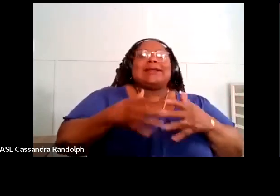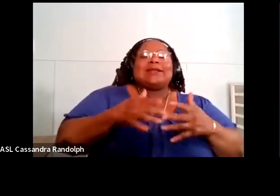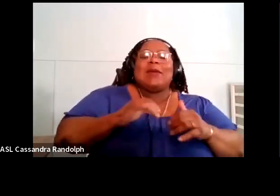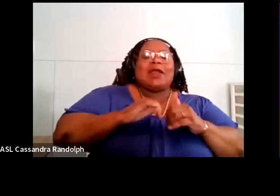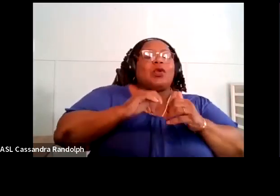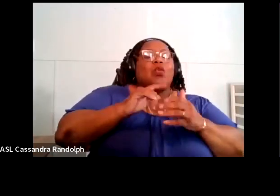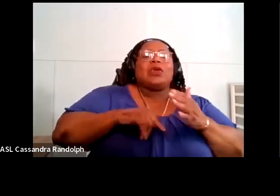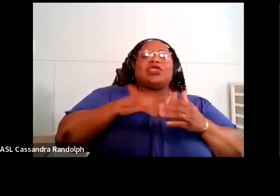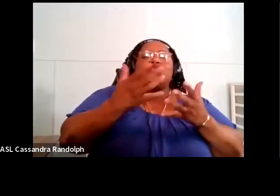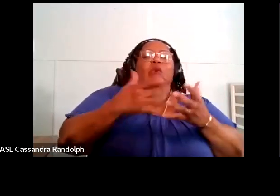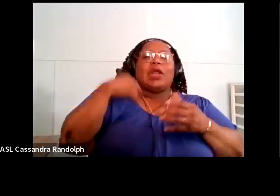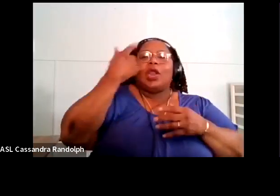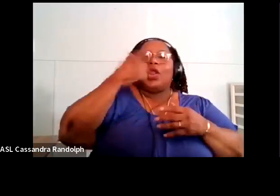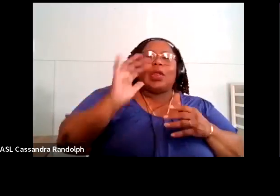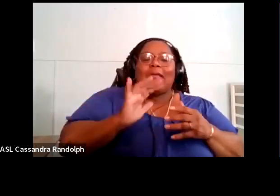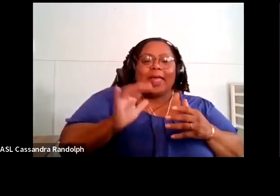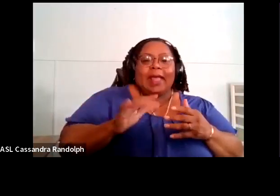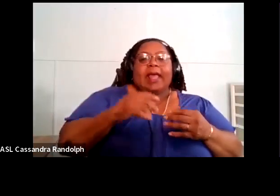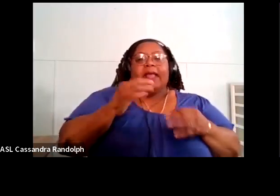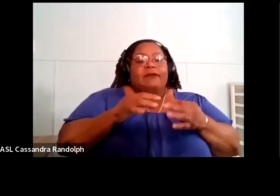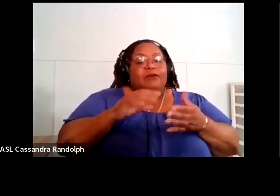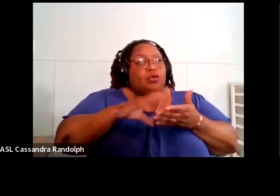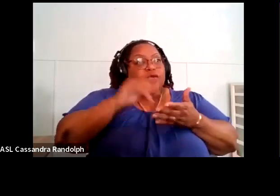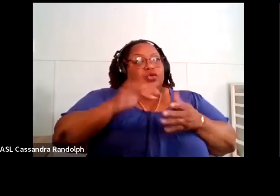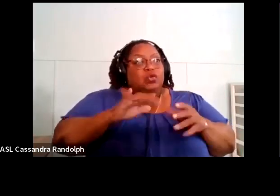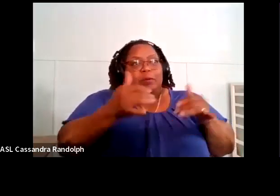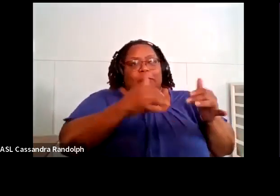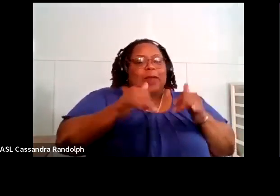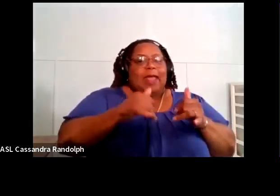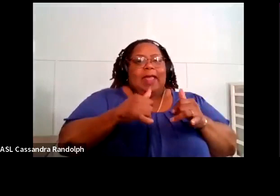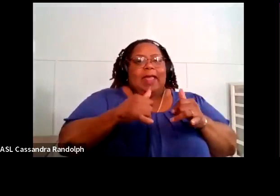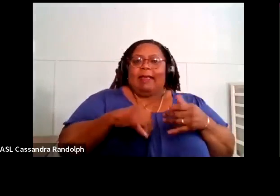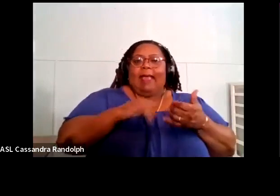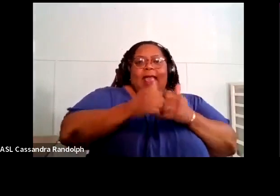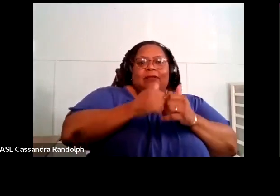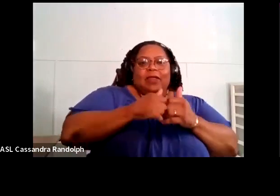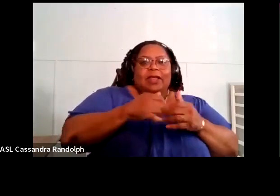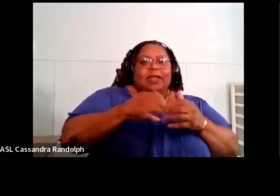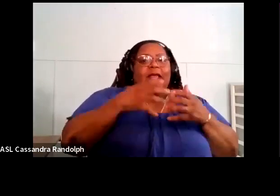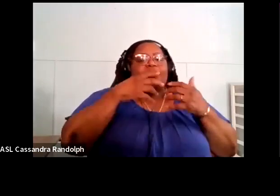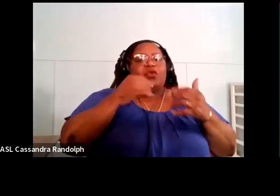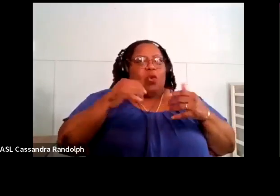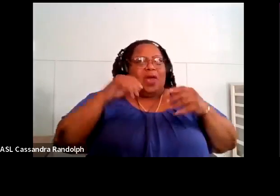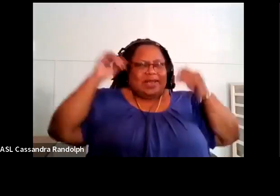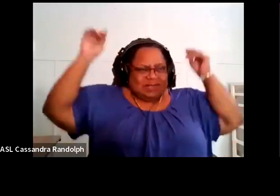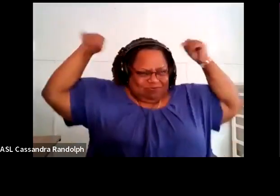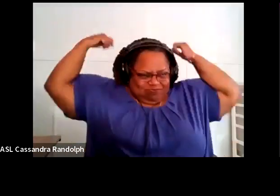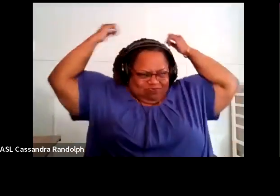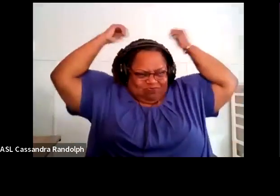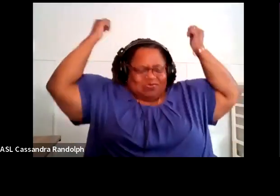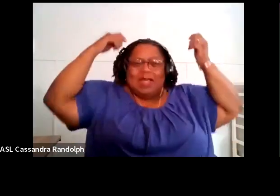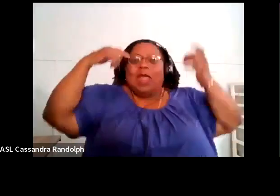if you ever asked would you go six years without pressing your hair you would say absolutely not. I have to do this because I have to look